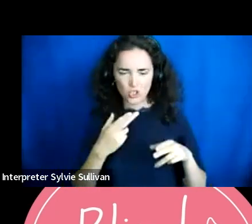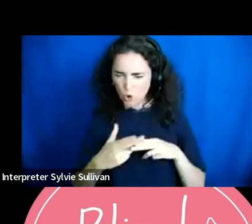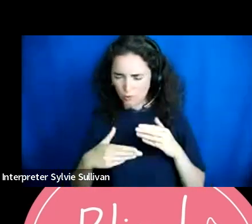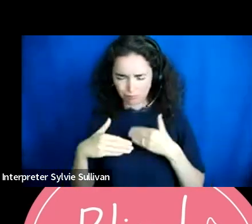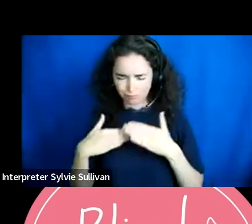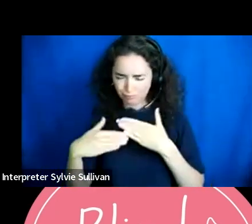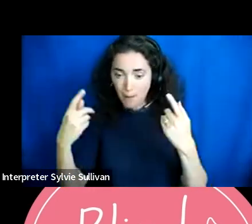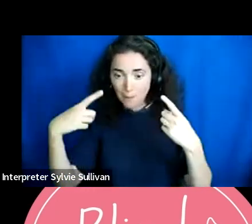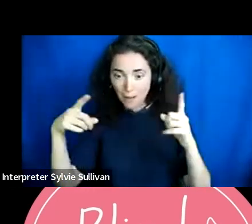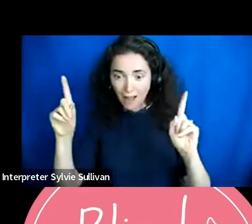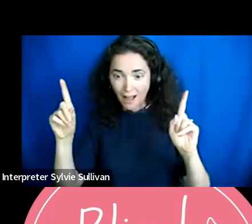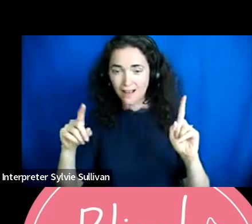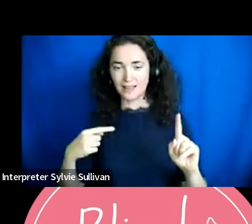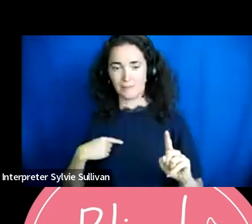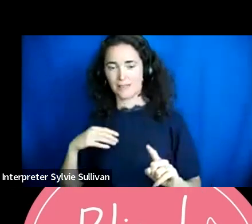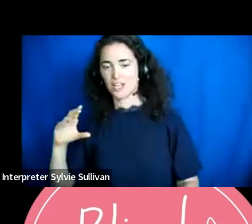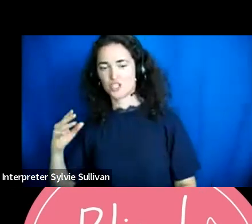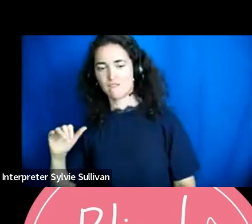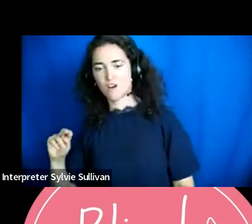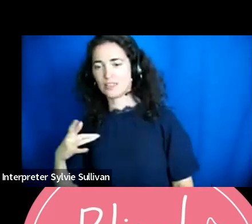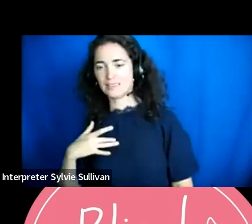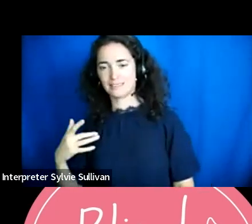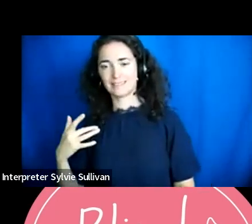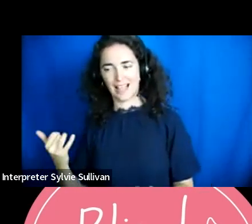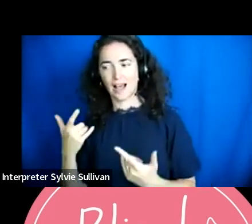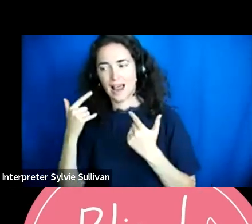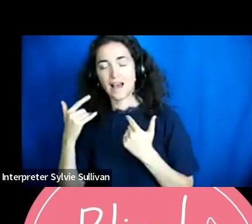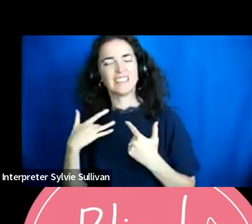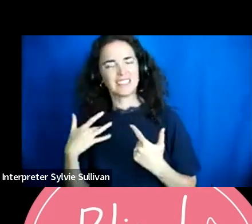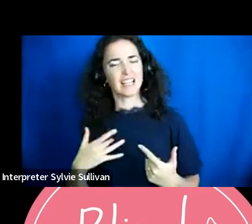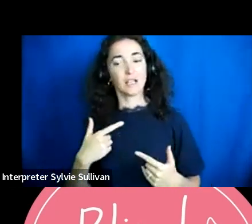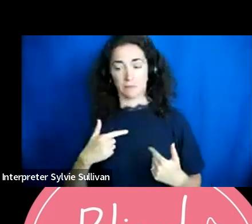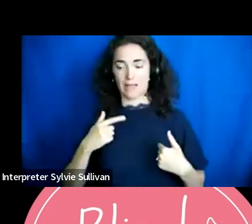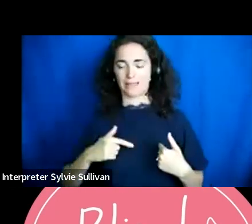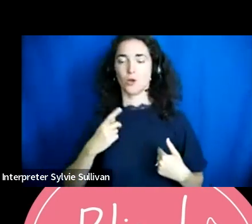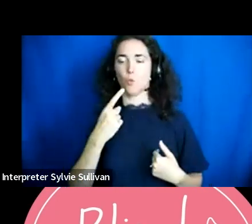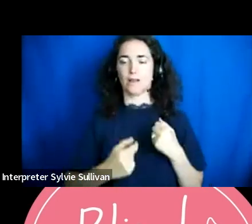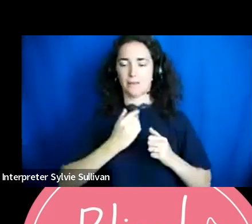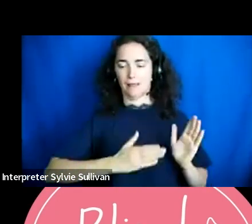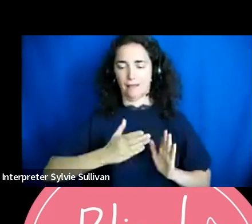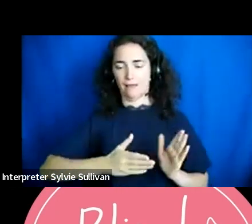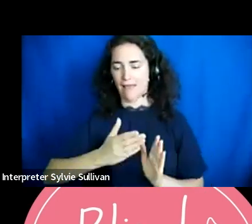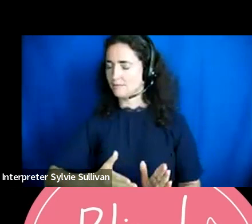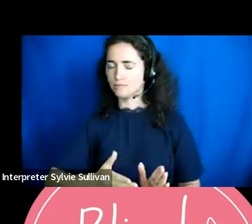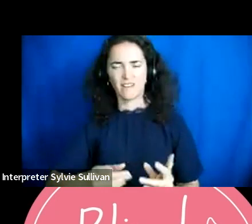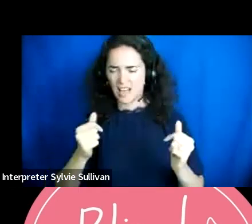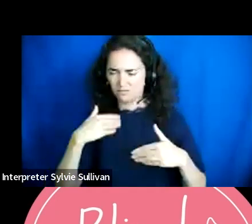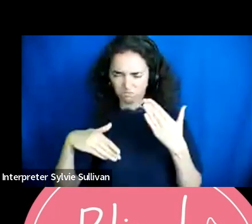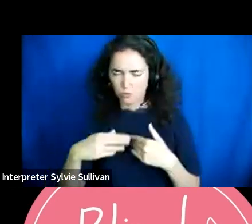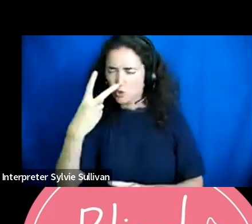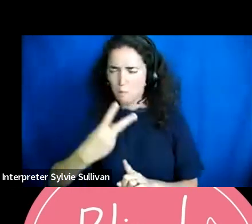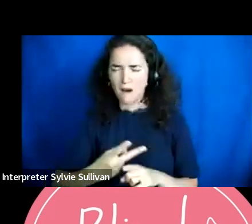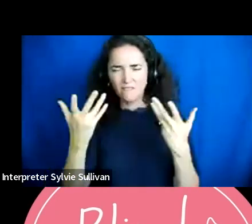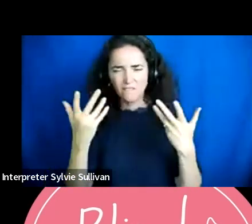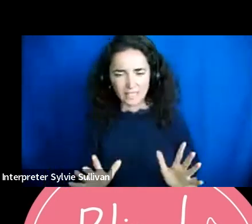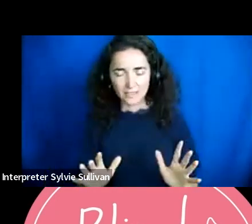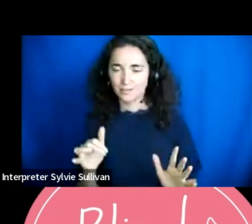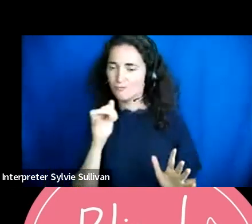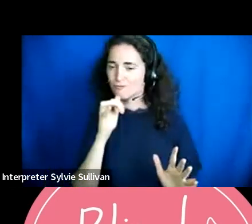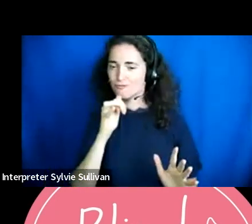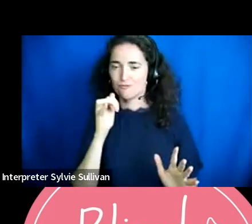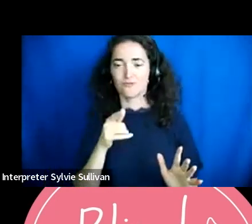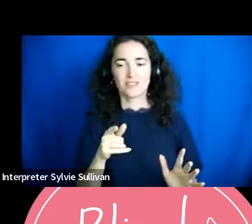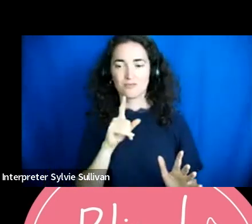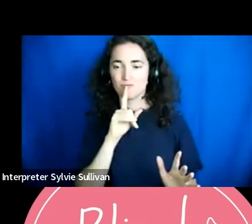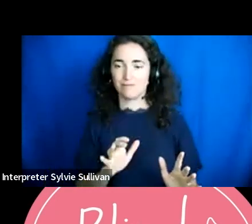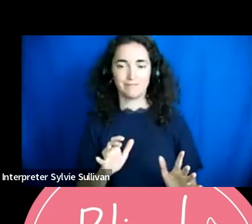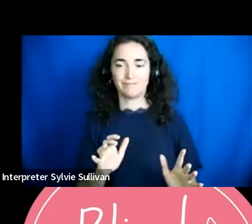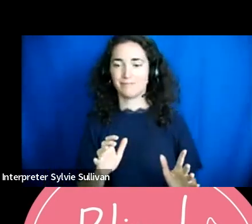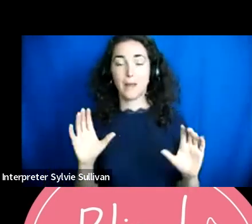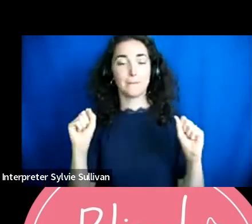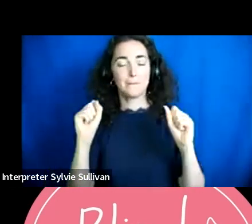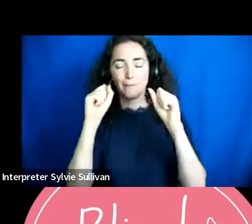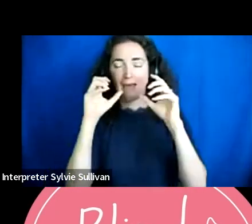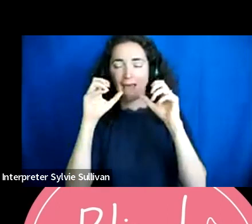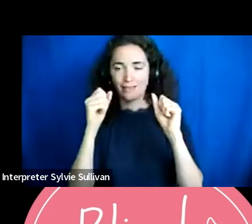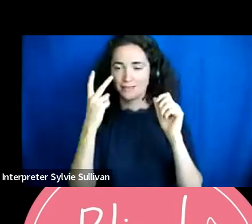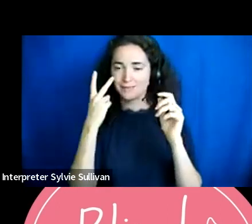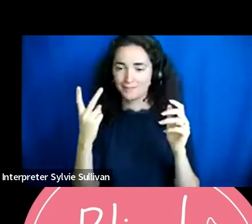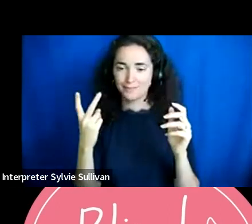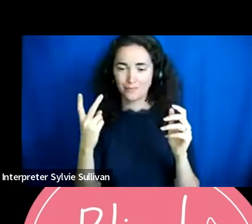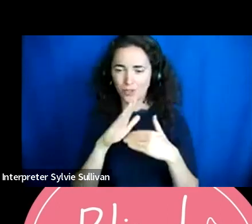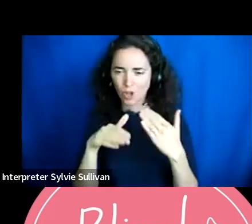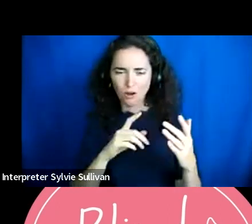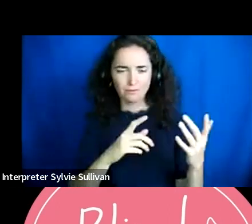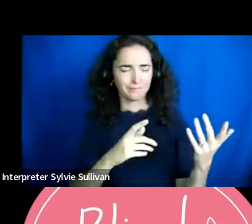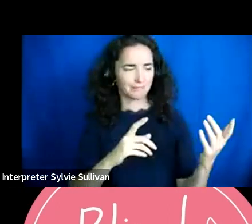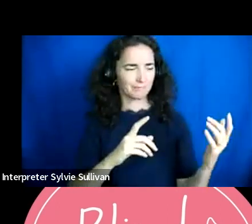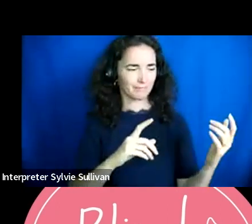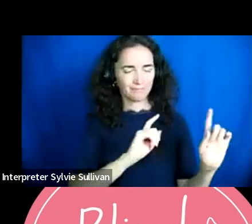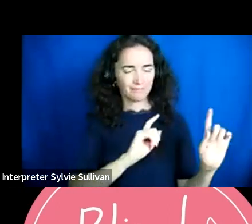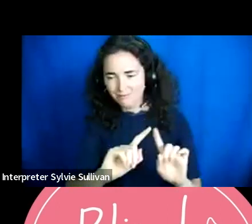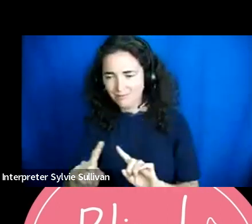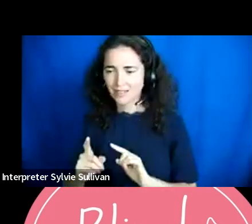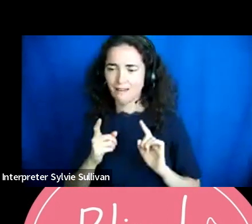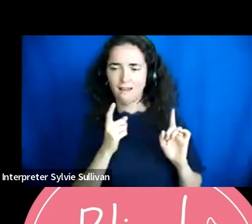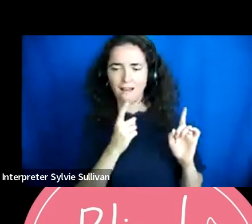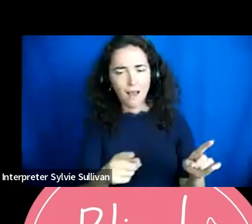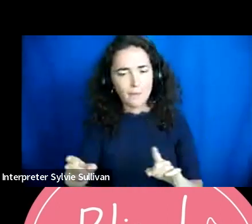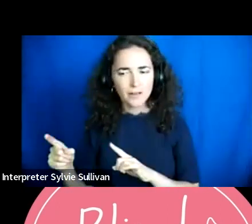Shavan, and I still laugh. but usually something like this takes a good year for me to plan, and we threw it together in 2 months, and it's just absolutely been amazing just to see all the things that have unfolded and and truly were just